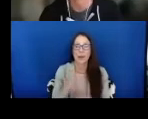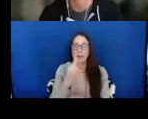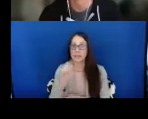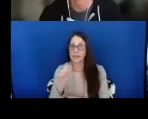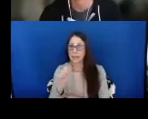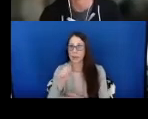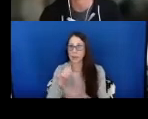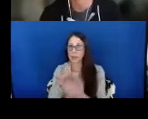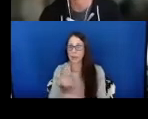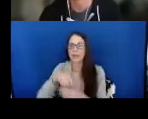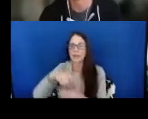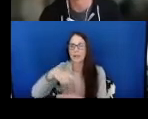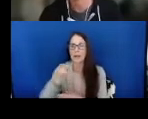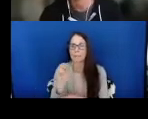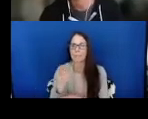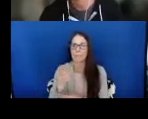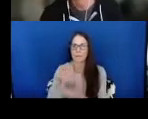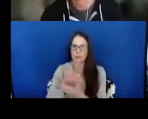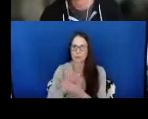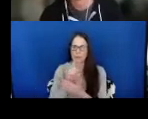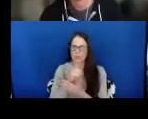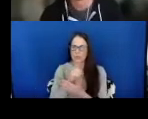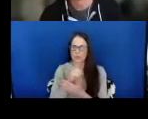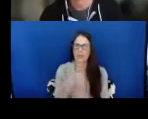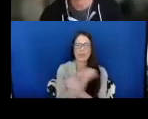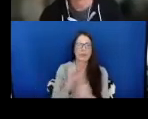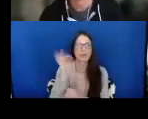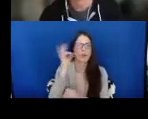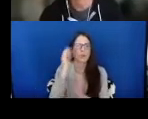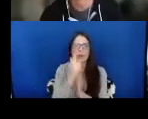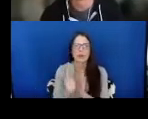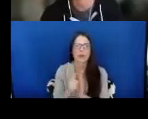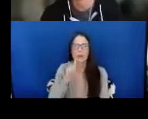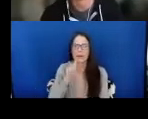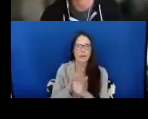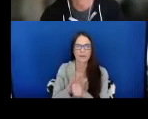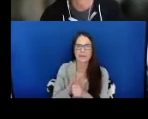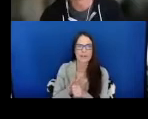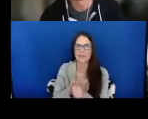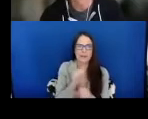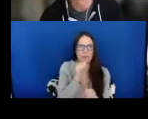schools, because there is no federal law that guarantees that private schools have to take